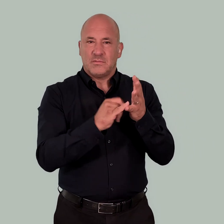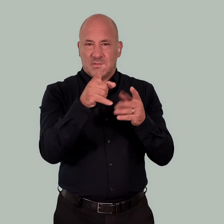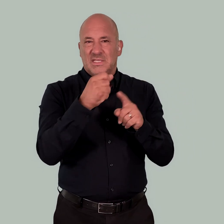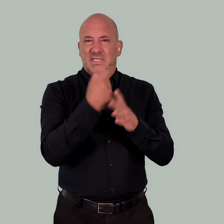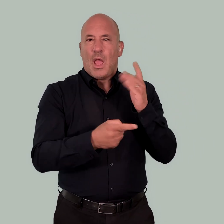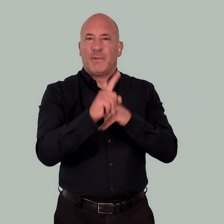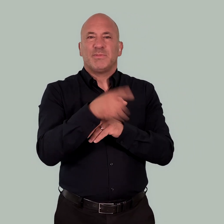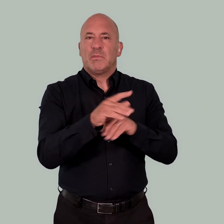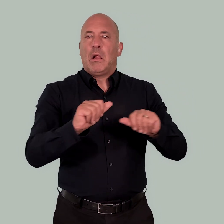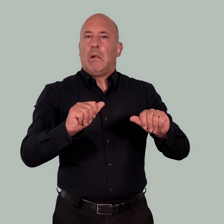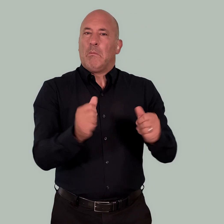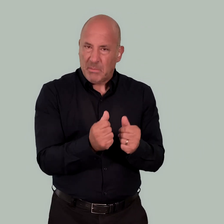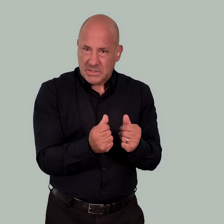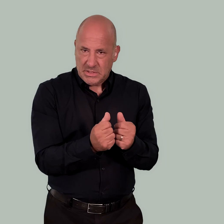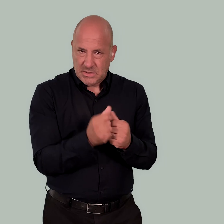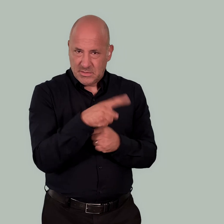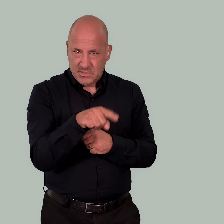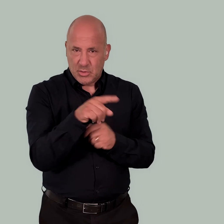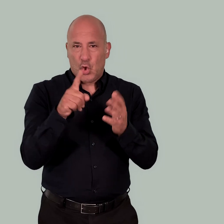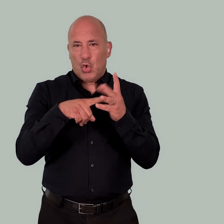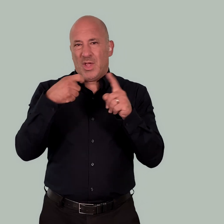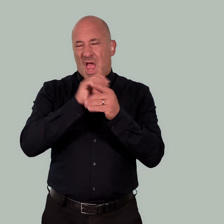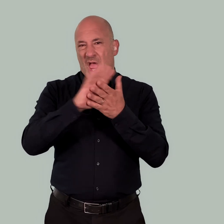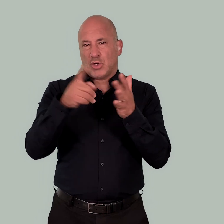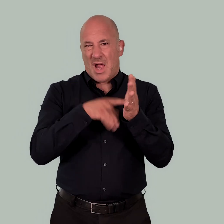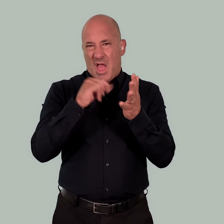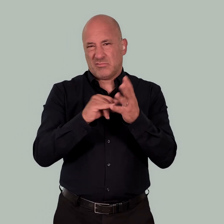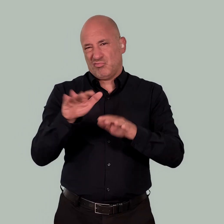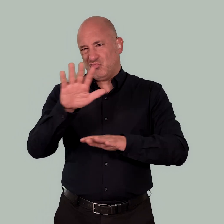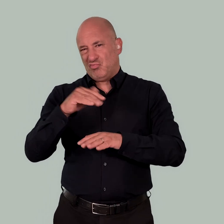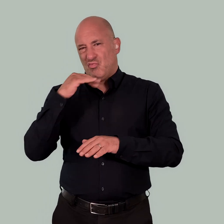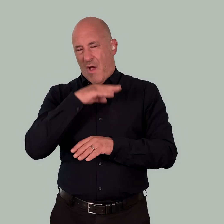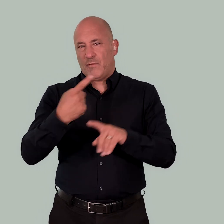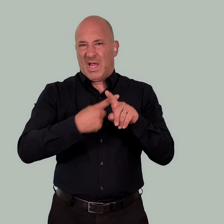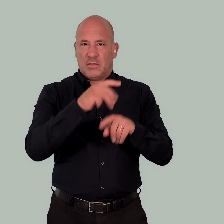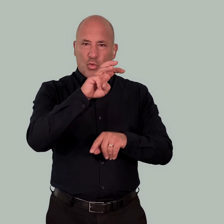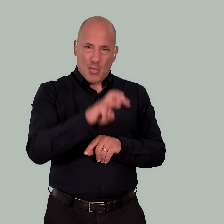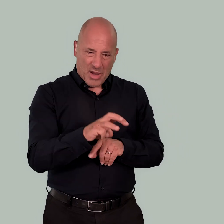of disabled people limited a lot, UKHLS estimates (both England and Wales)